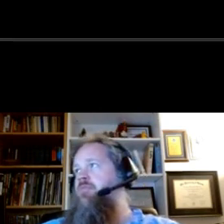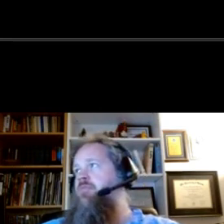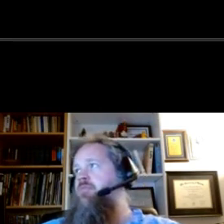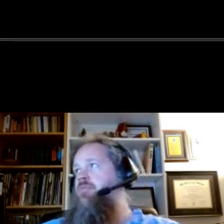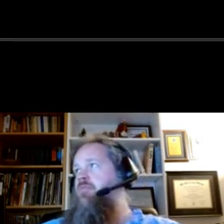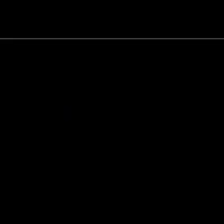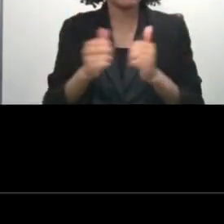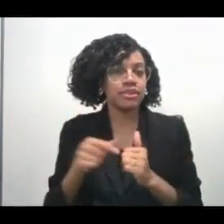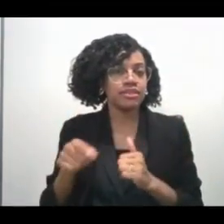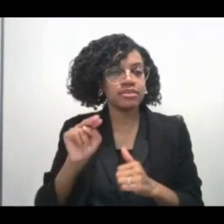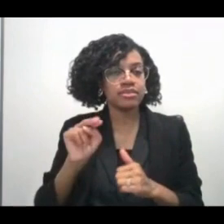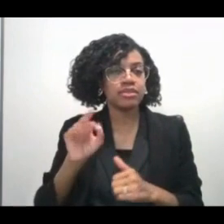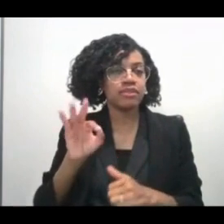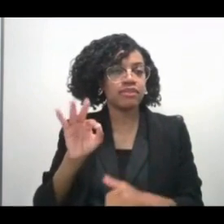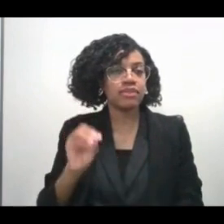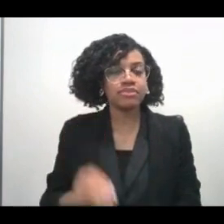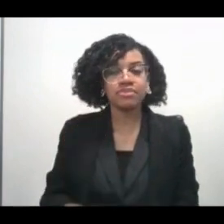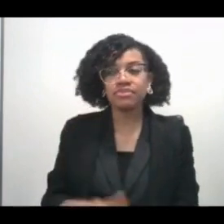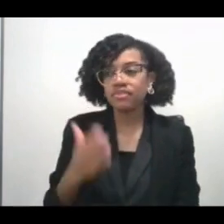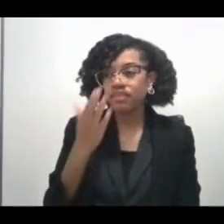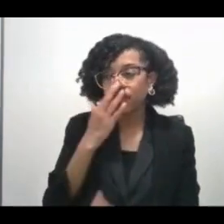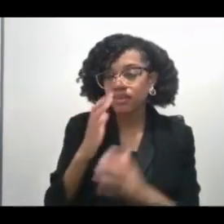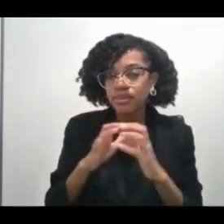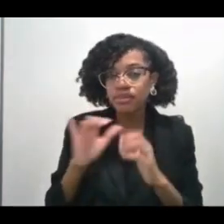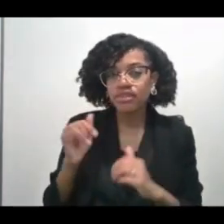Ned Gardiner: Thank you, Joshua, appreciate your chiming in there.